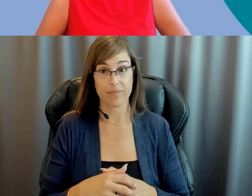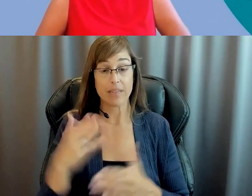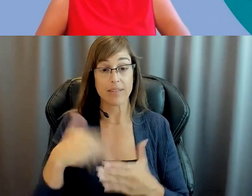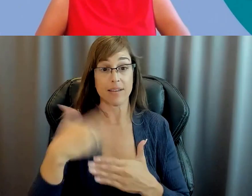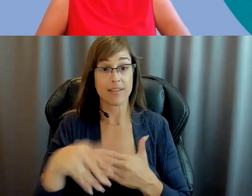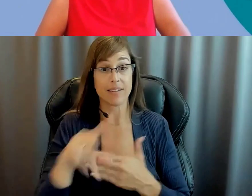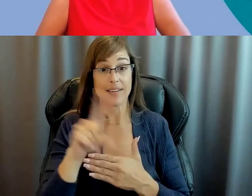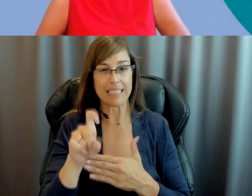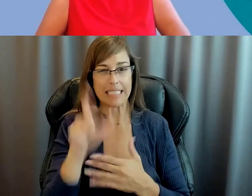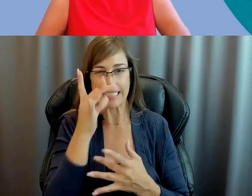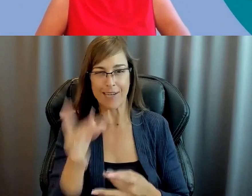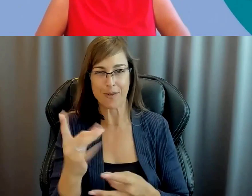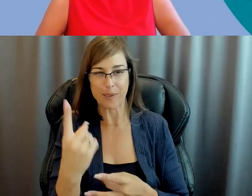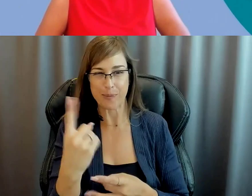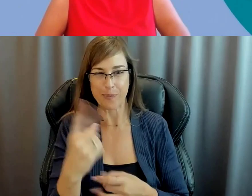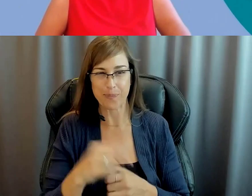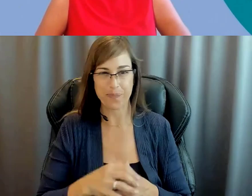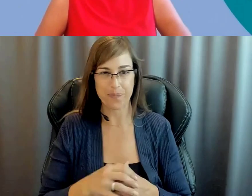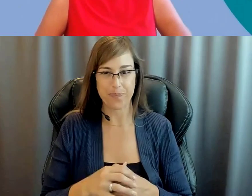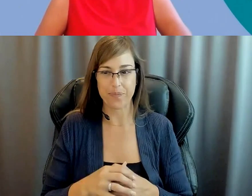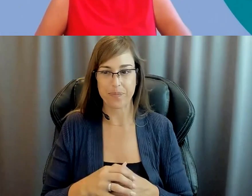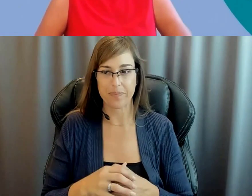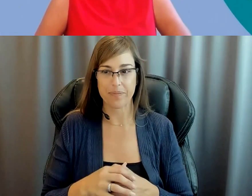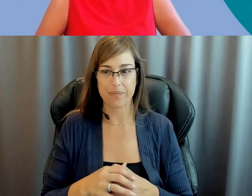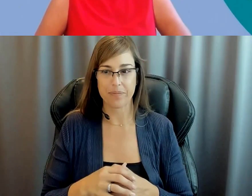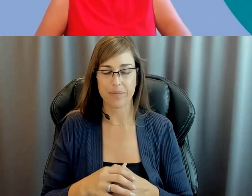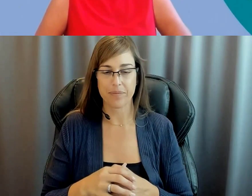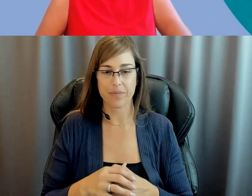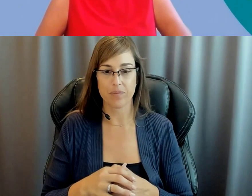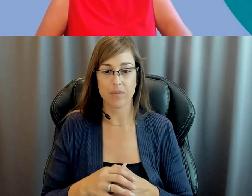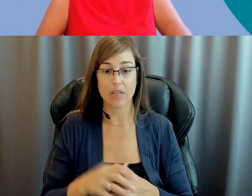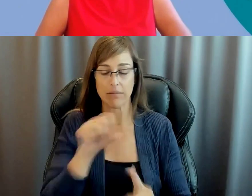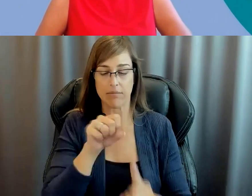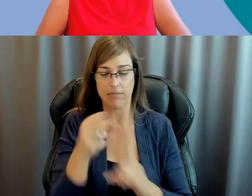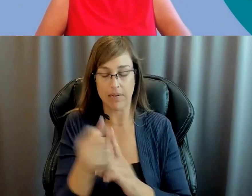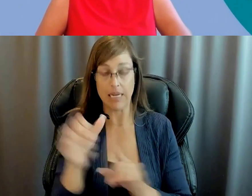is an interesting one. So the scenario here is, as scientific teams grow,